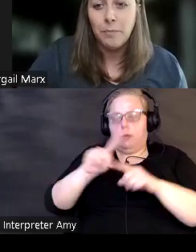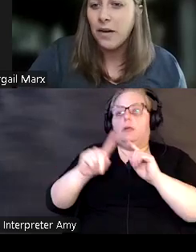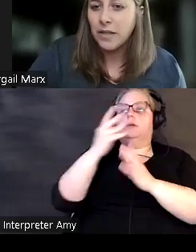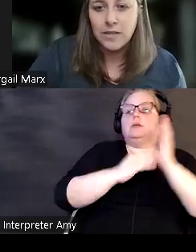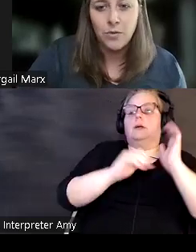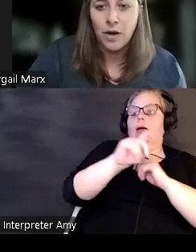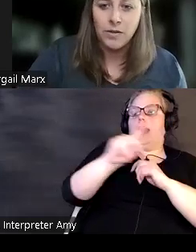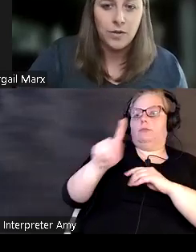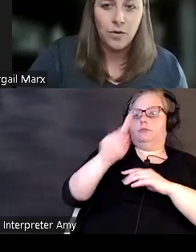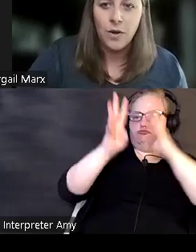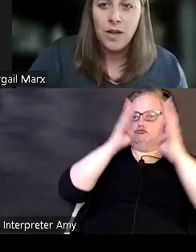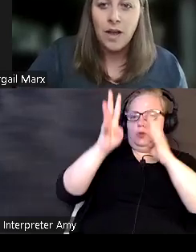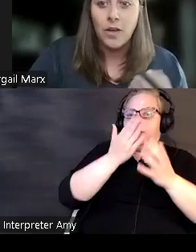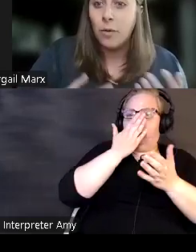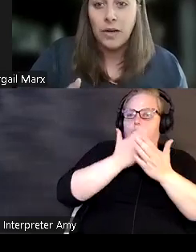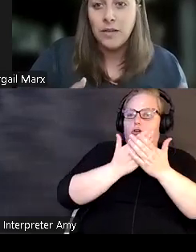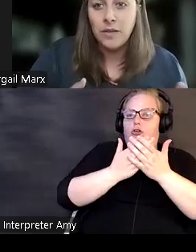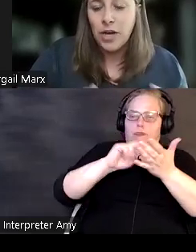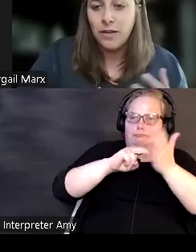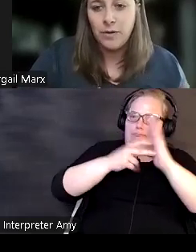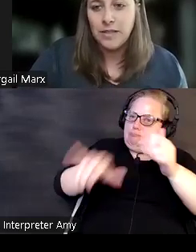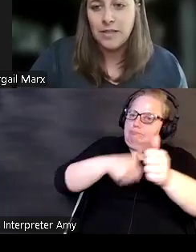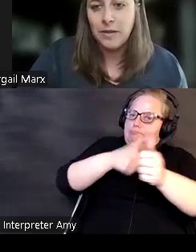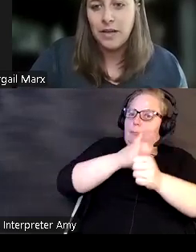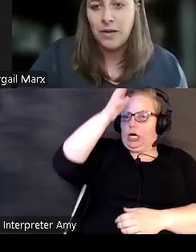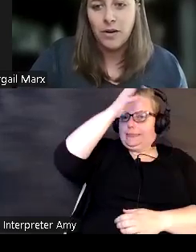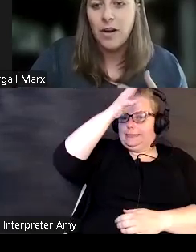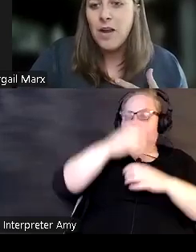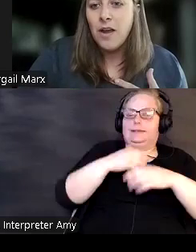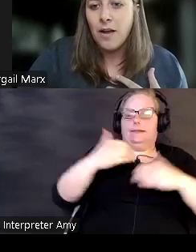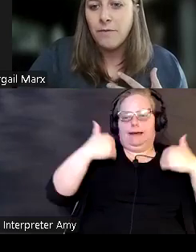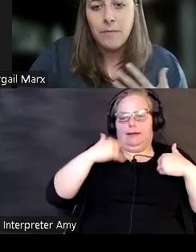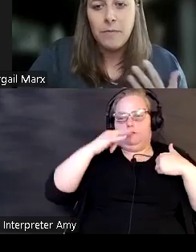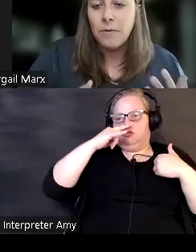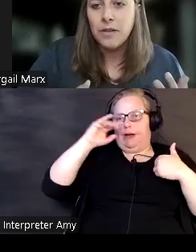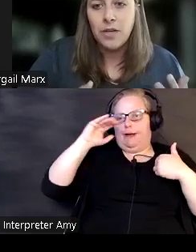parents who are also, you know, parents of a child who has a disability or family members